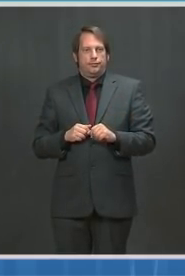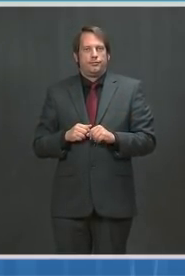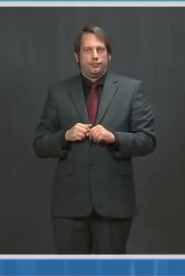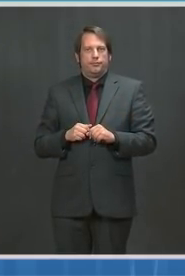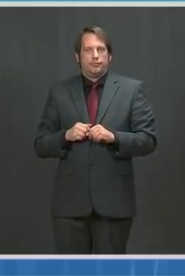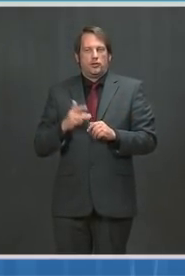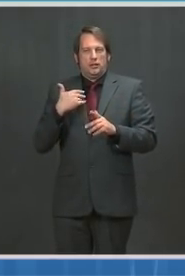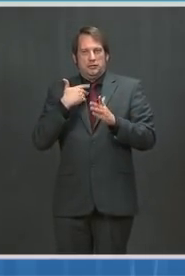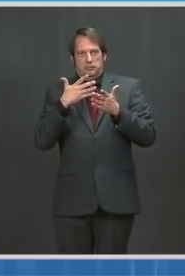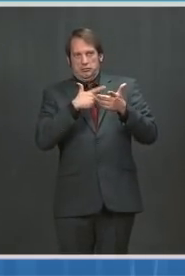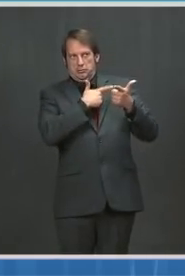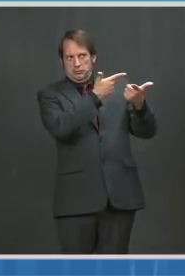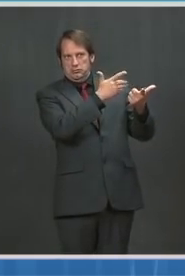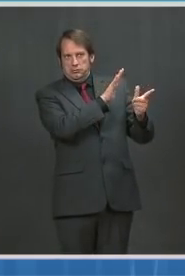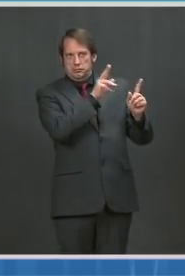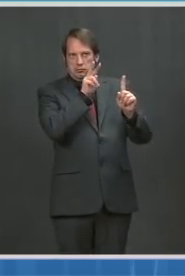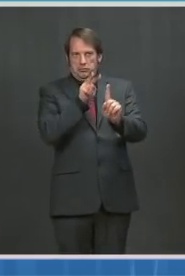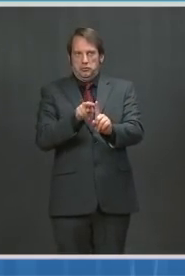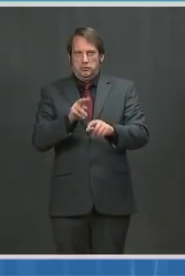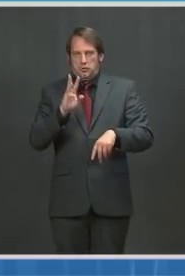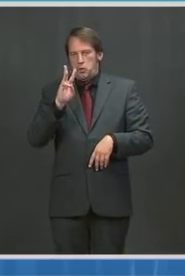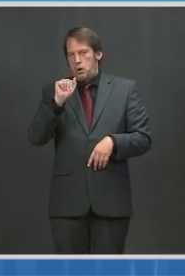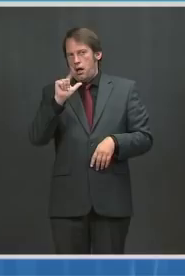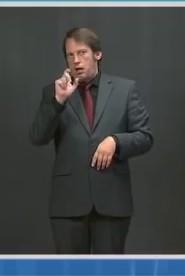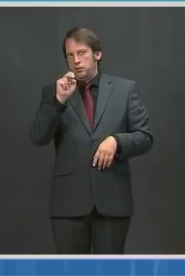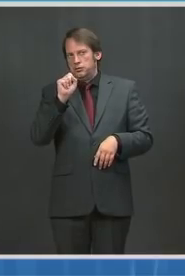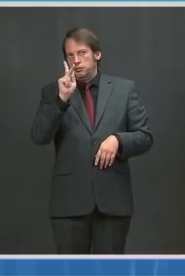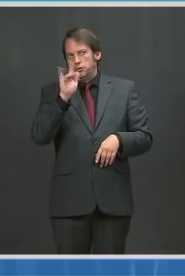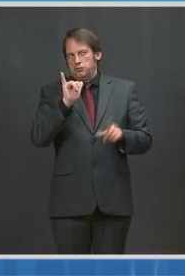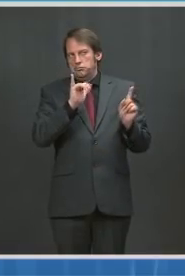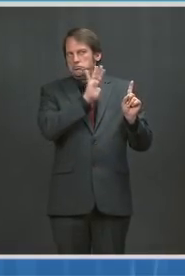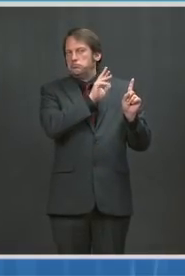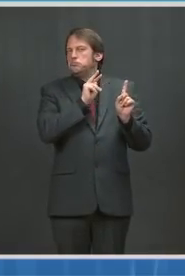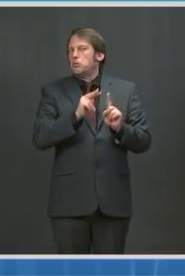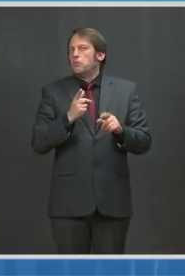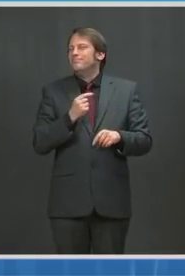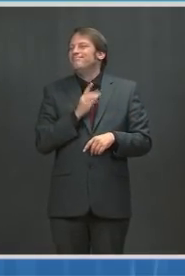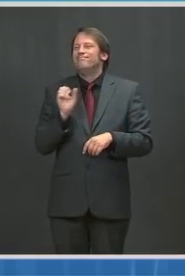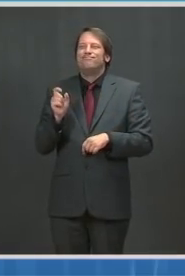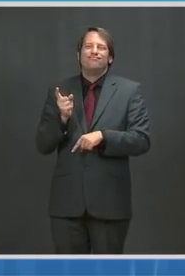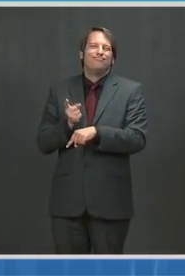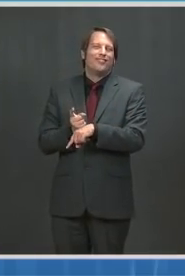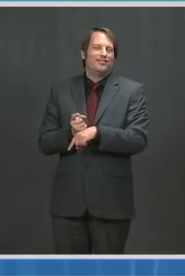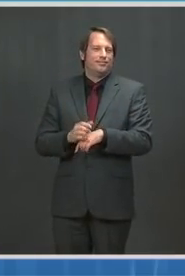I think you're right on, Andy. You know, we are working to vaccinate more and more people.